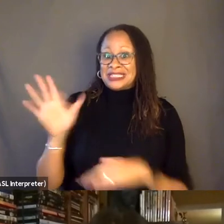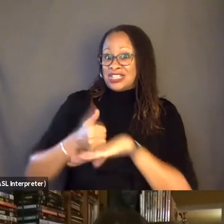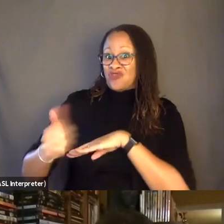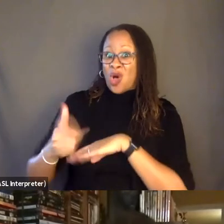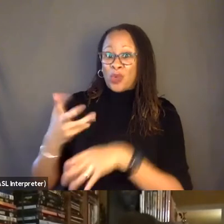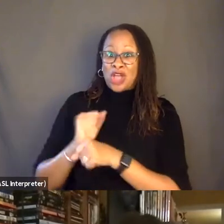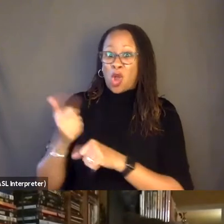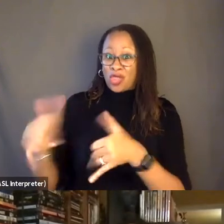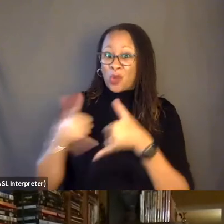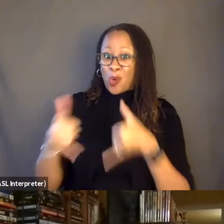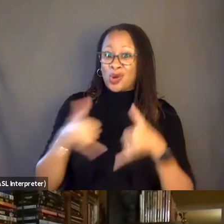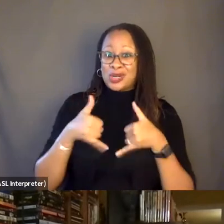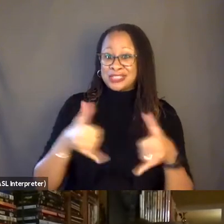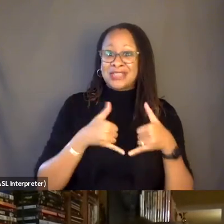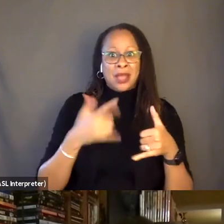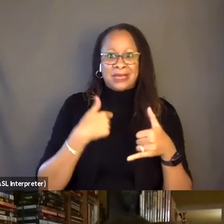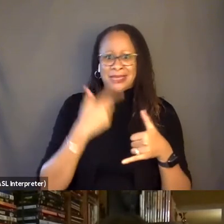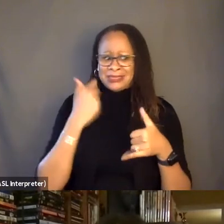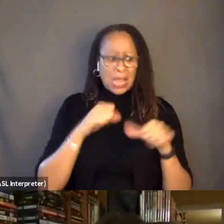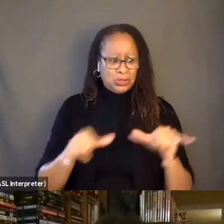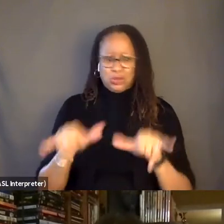Because I've been doing the same thing that I've been doing forever, right?